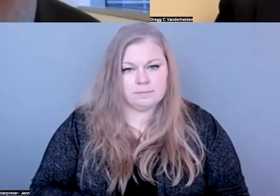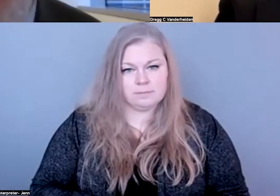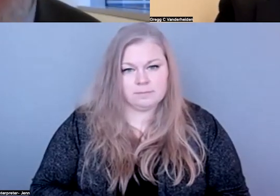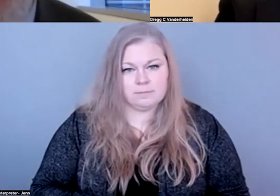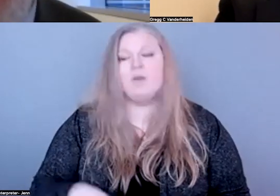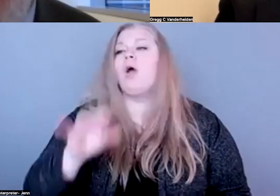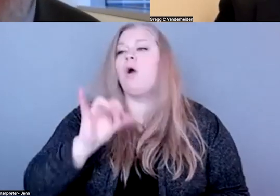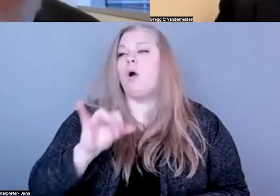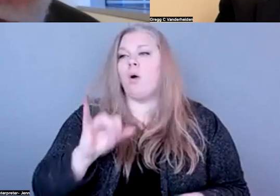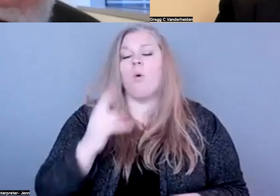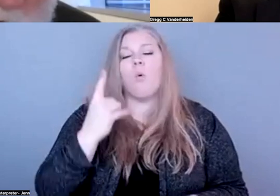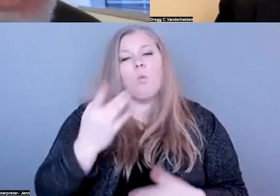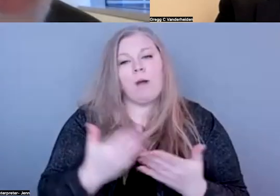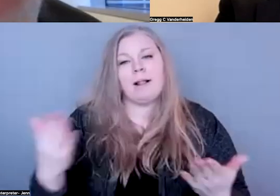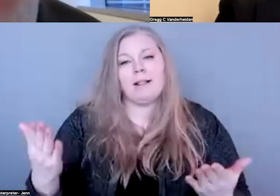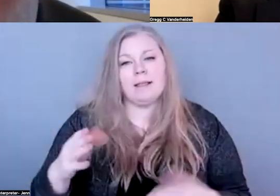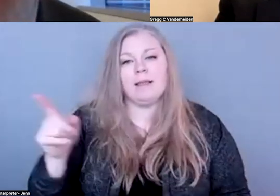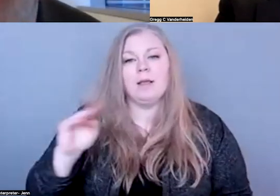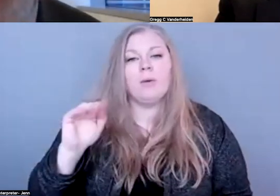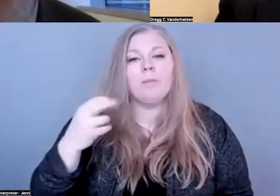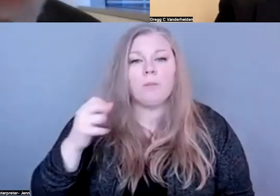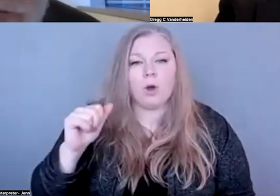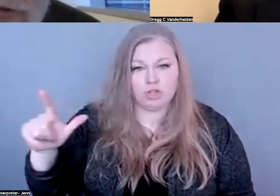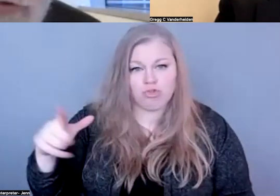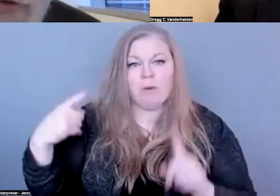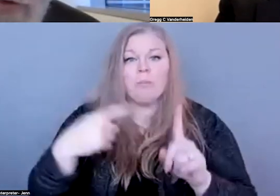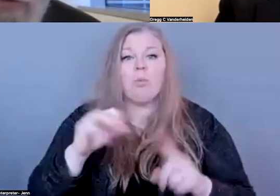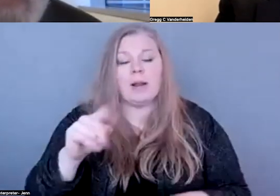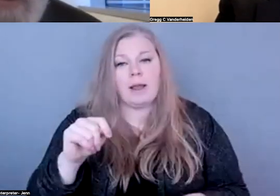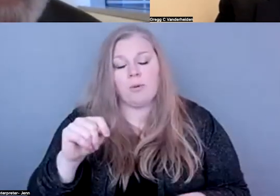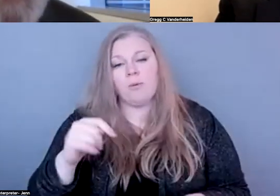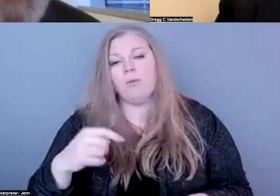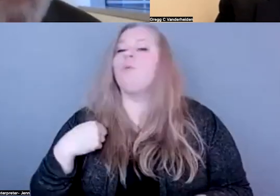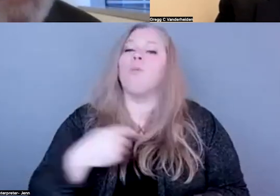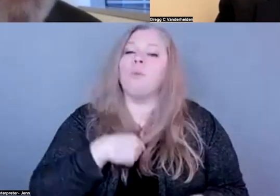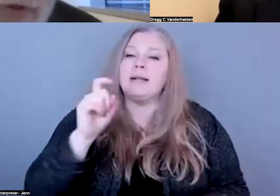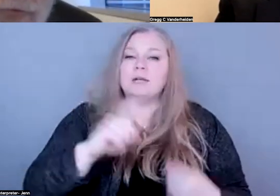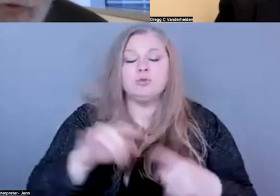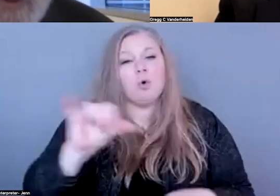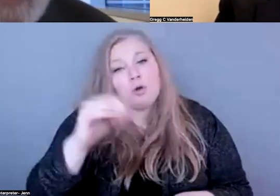One of the things that Marshall pointed out was that we should also try to know what we don't know